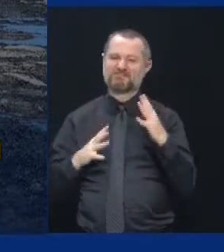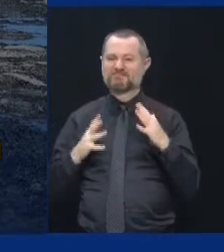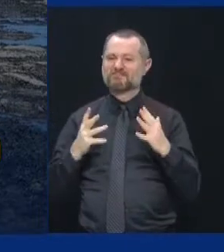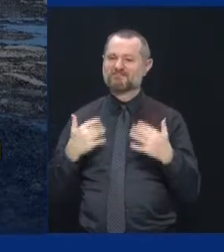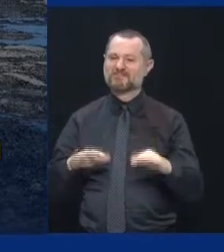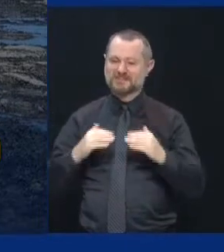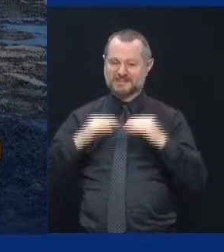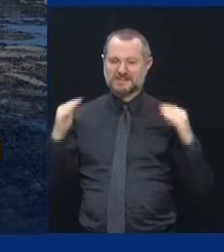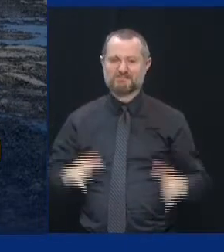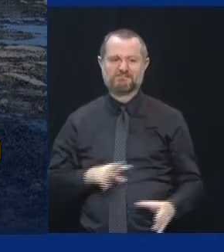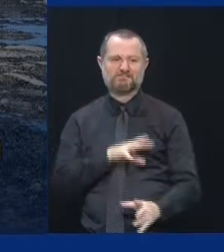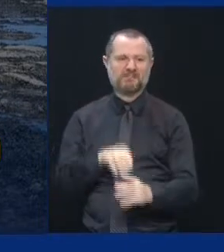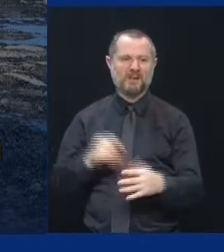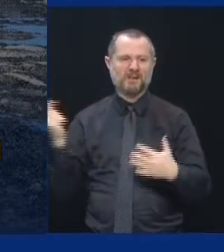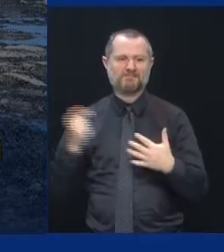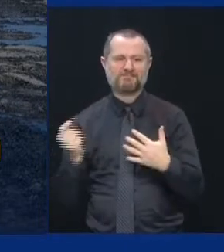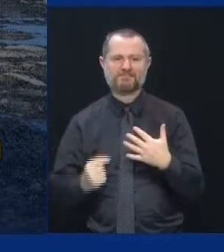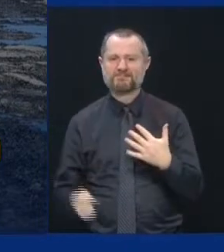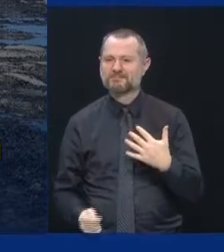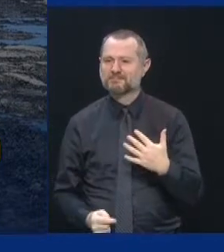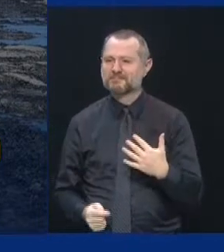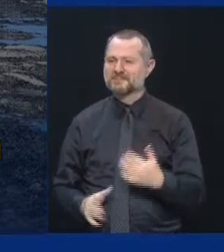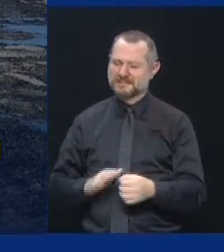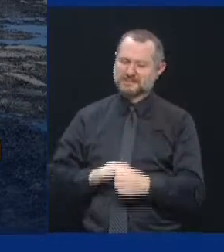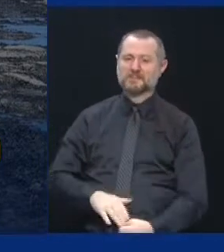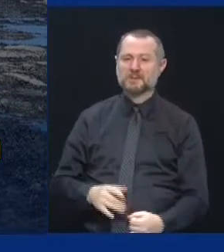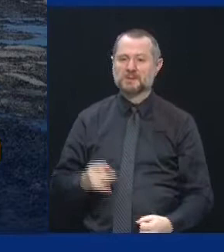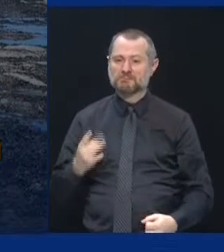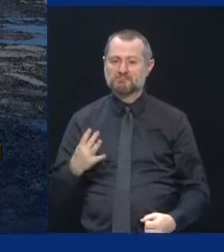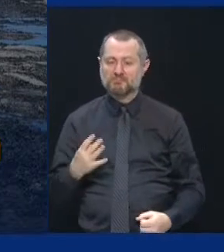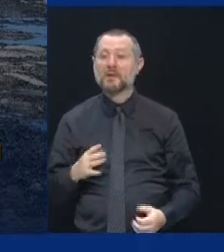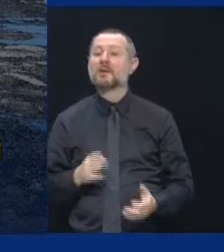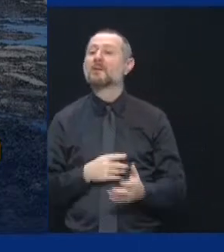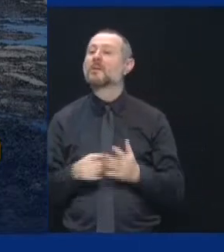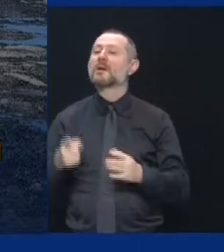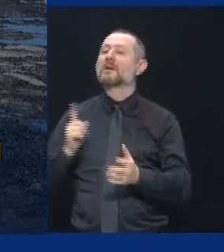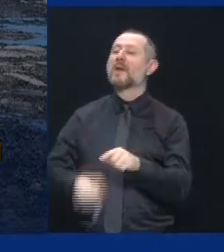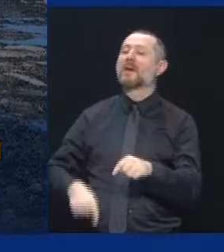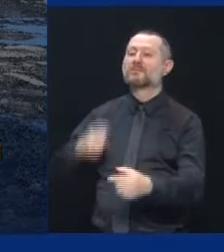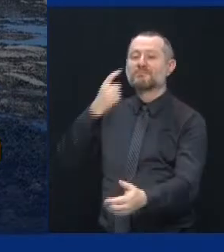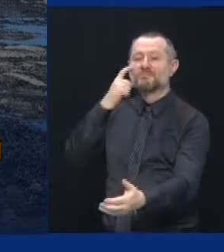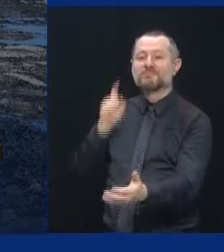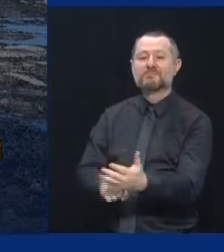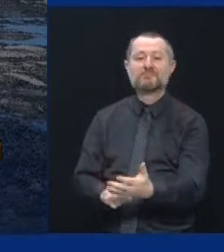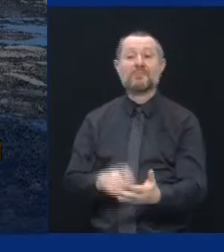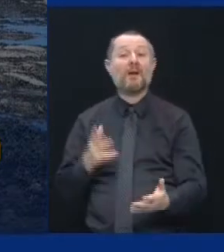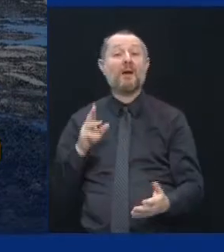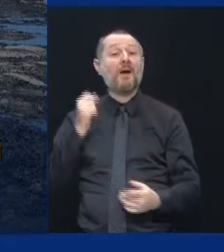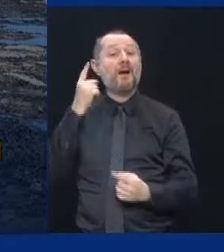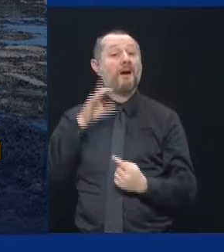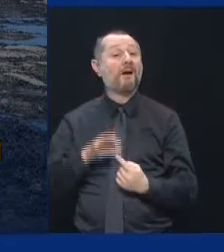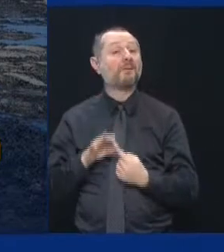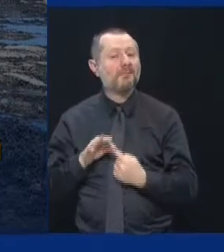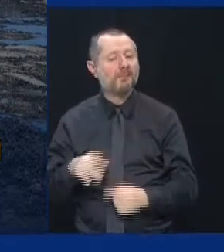AND IT SHOWED STRUCTURAL RACISM AND DISCRIMINATION THAT EXISTED